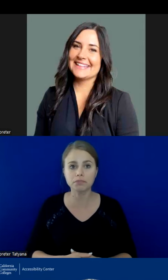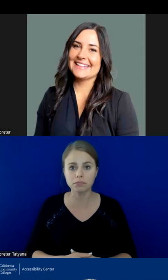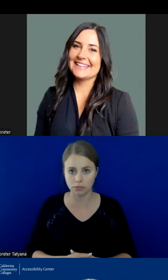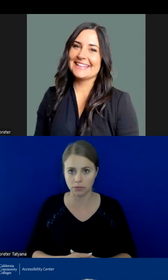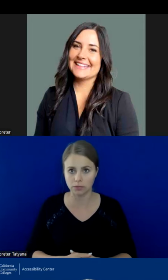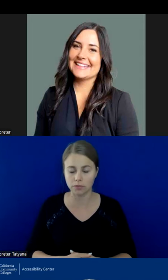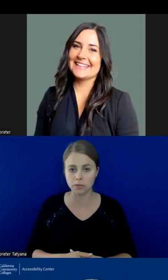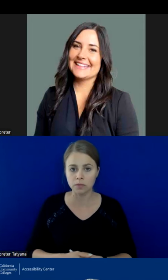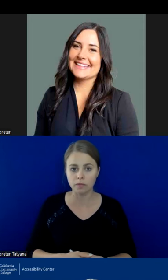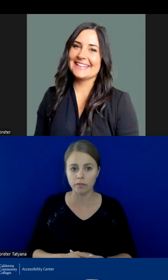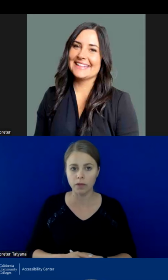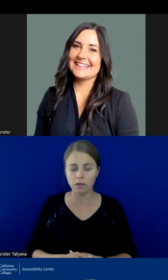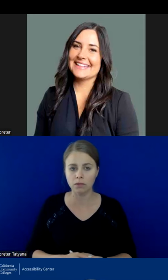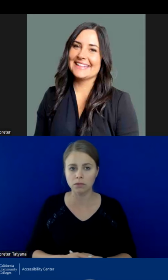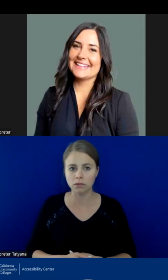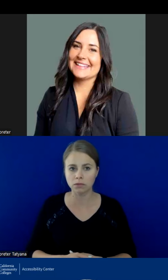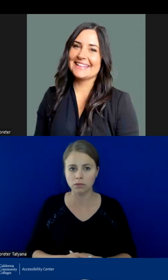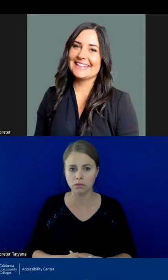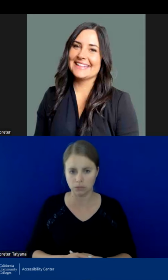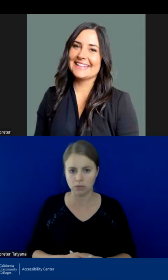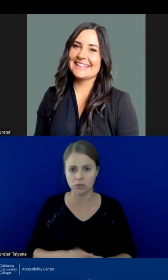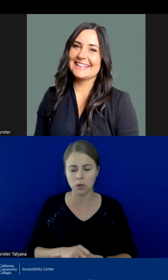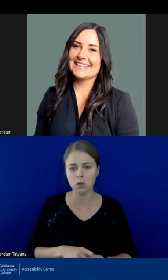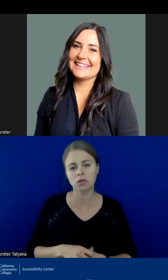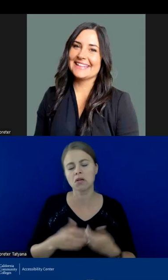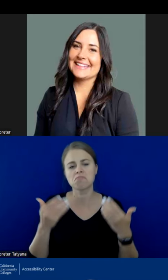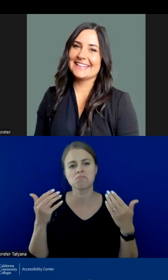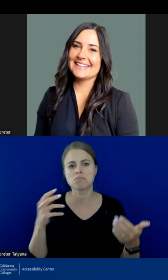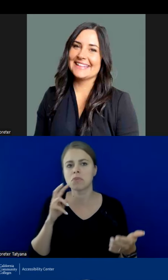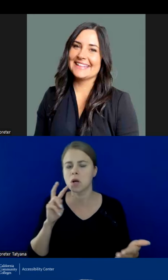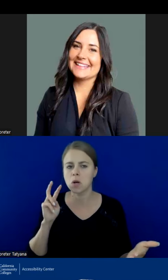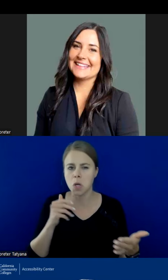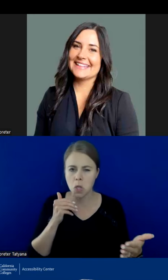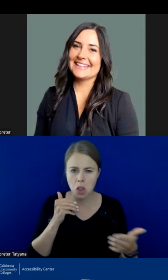So, let's take a closer look at images.